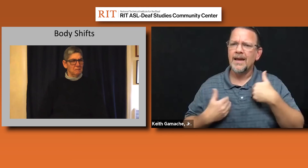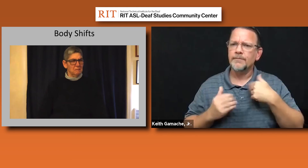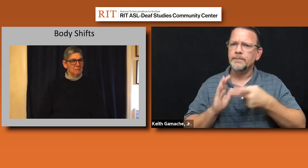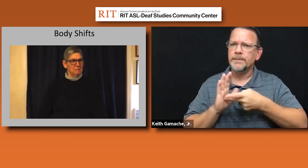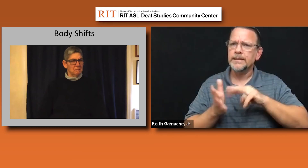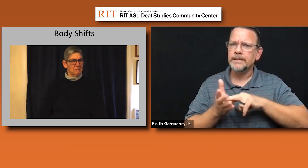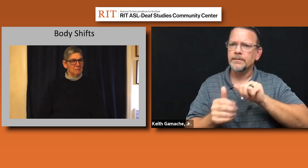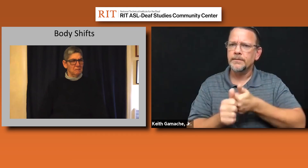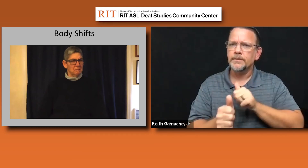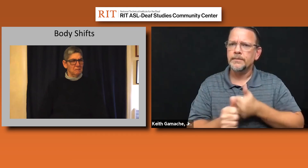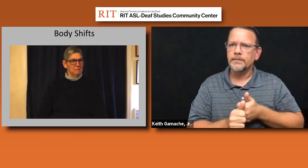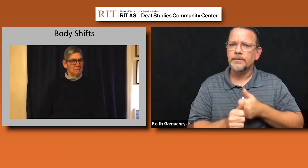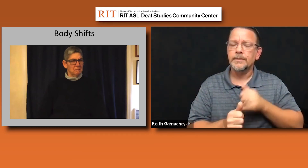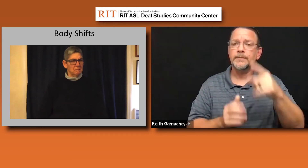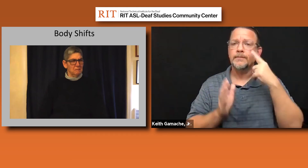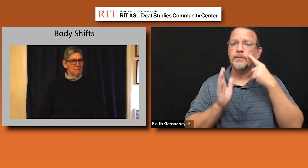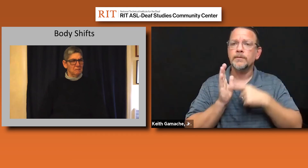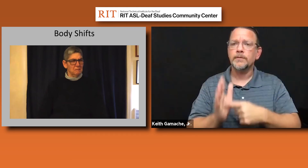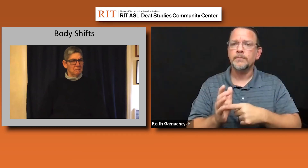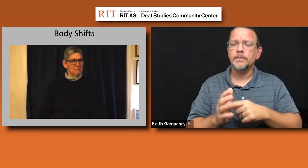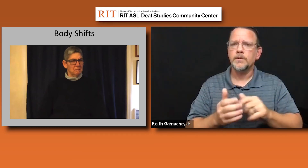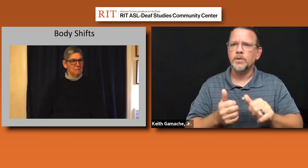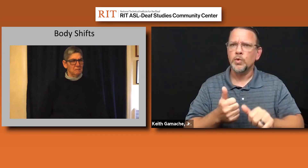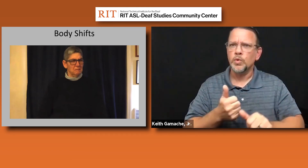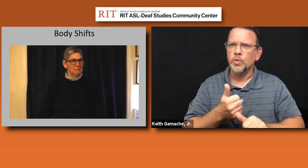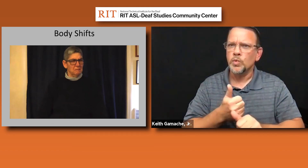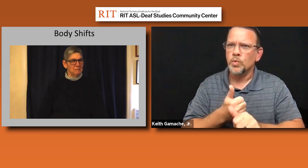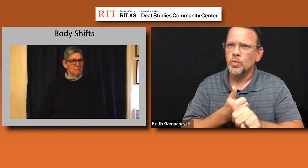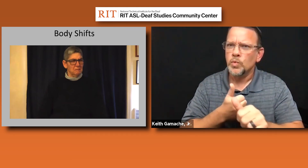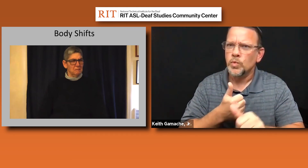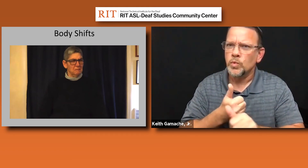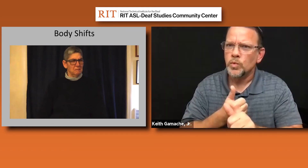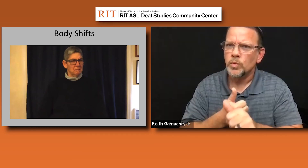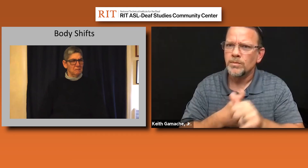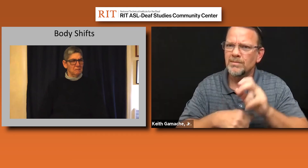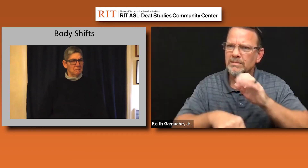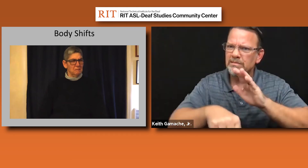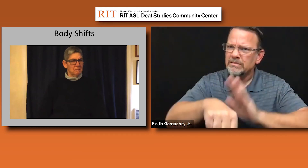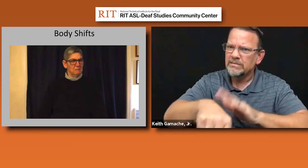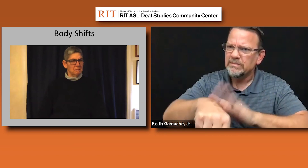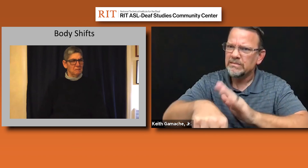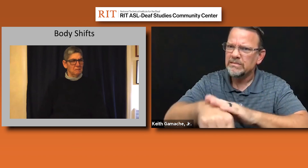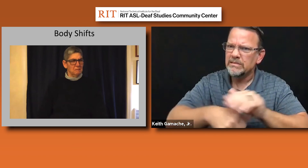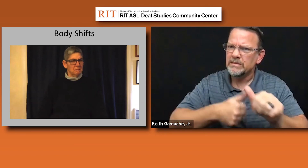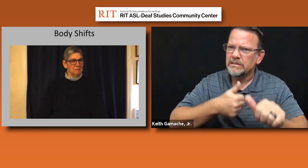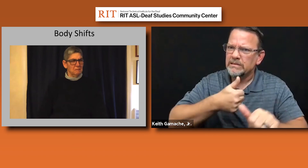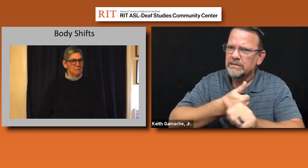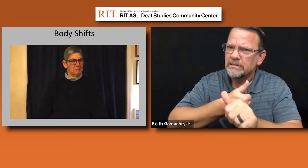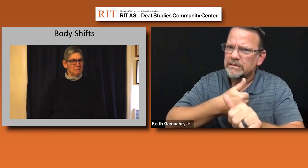we do it by body shifting, moving forward, moving backward. For example, if something is very dangerous